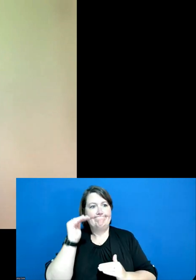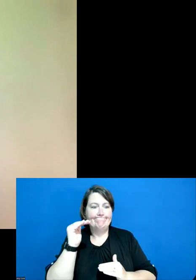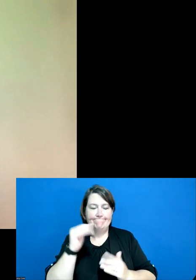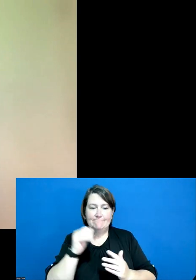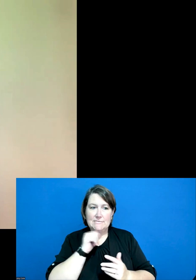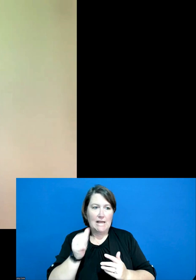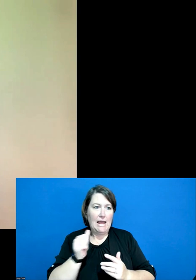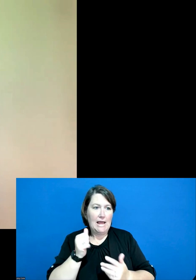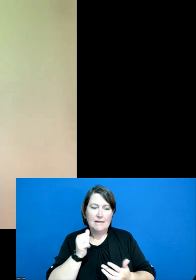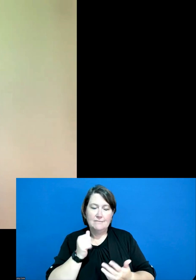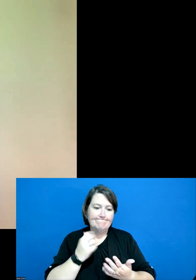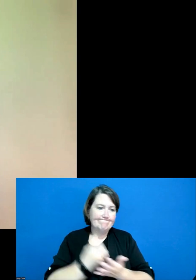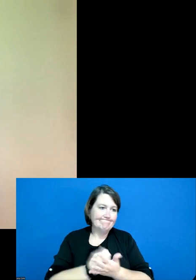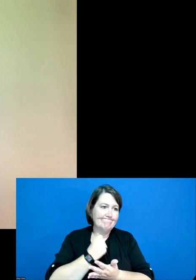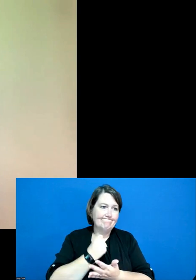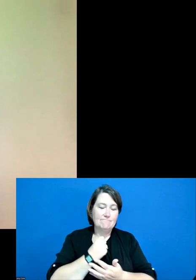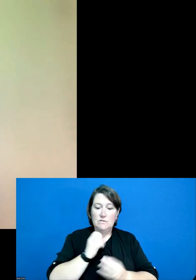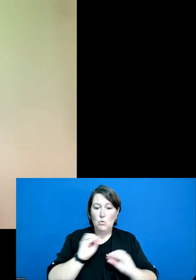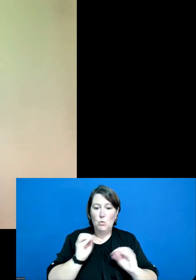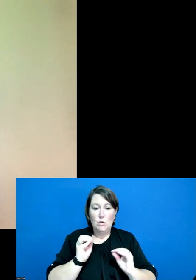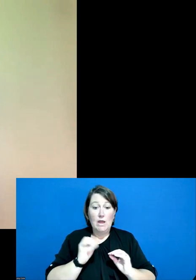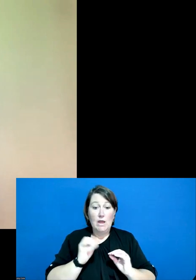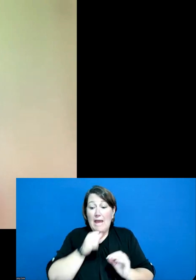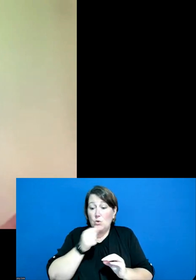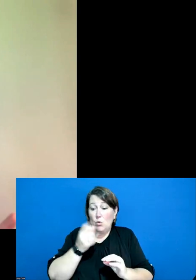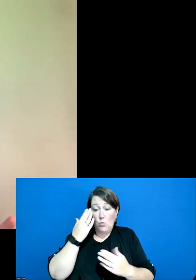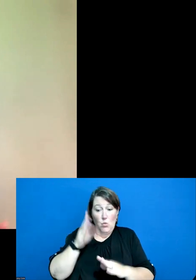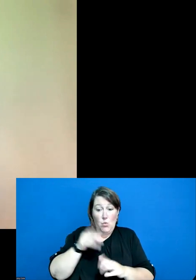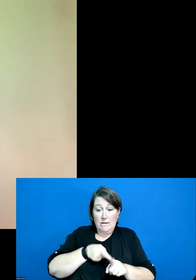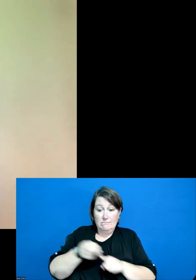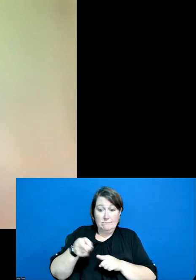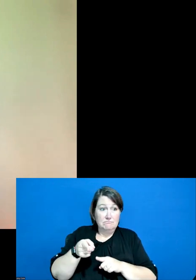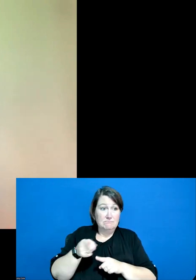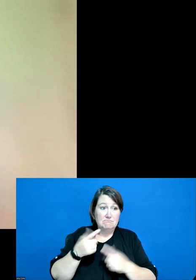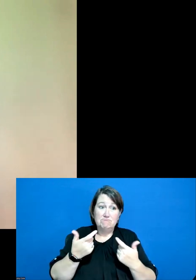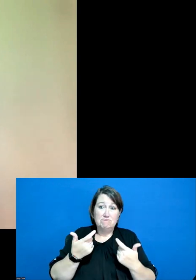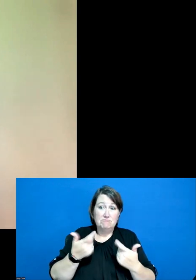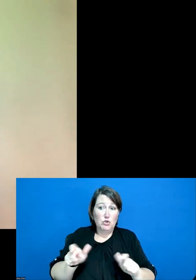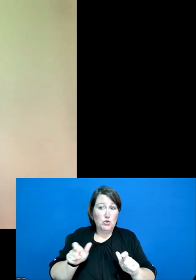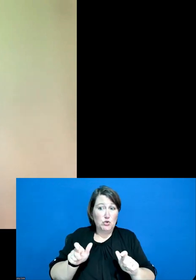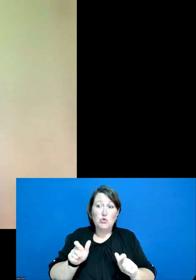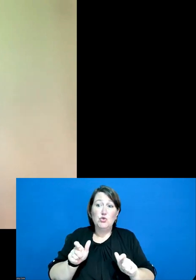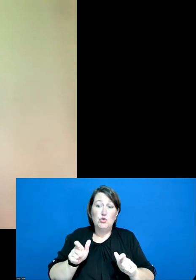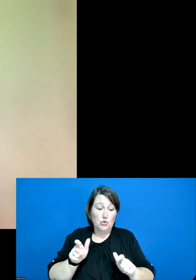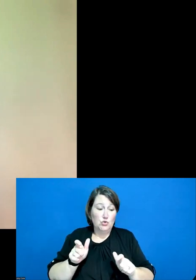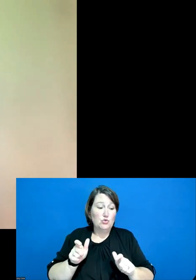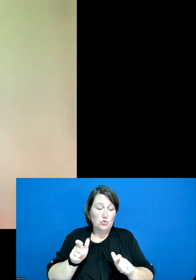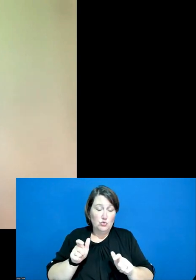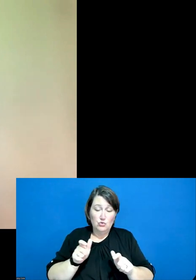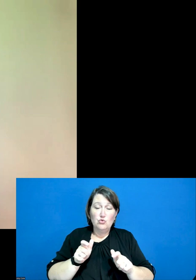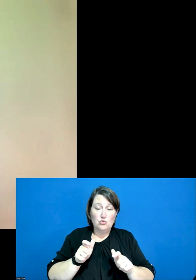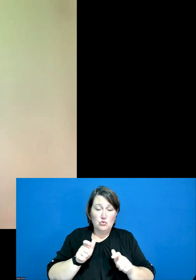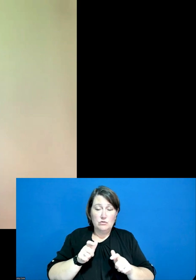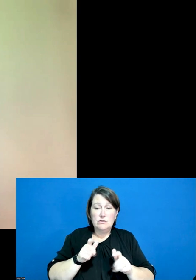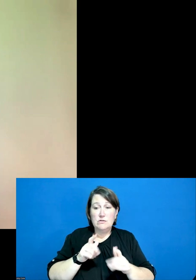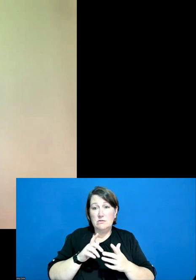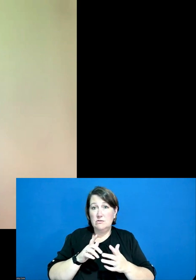anybody who specializes in this area. It's a huge area. COVID was very disruptive. Many of the interpreters were